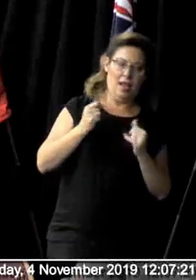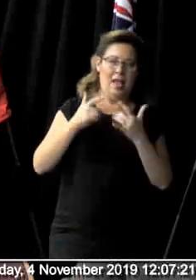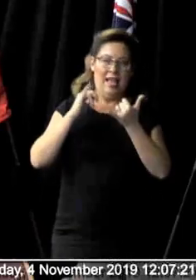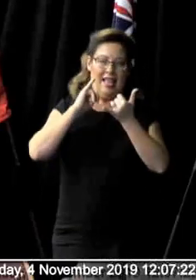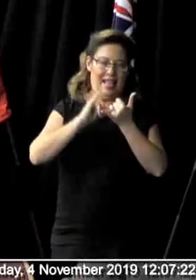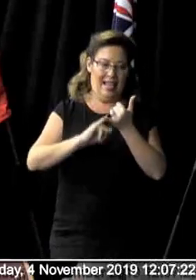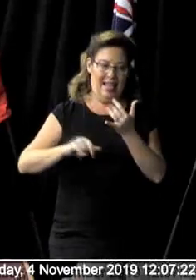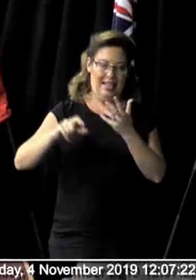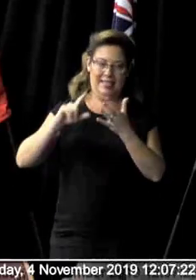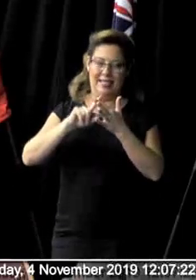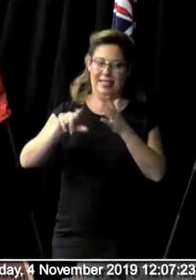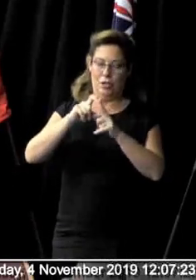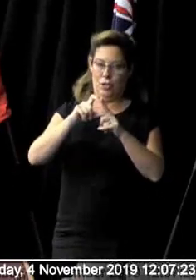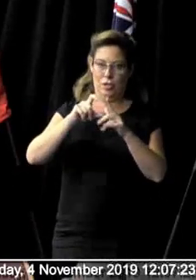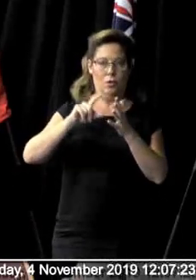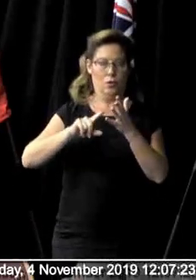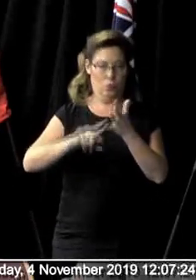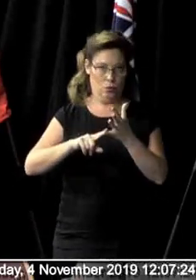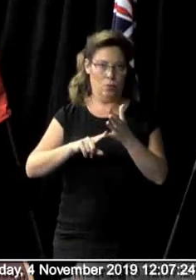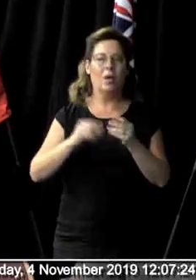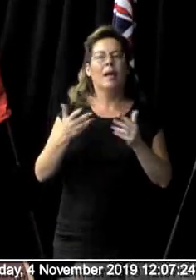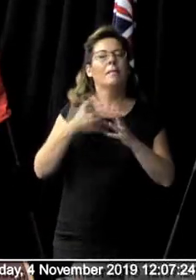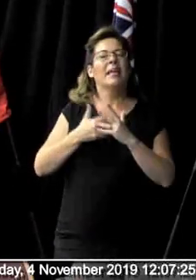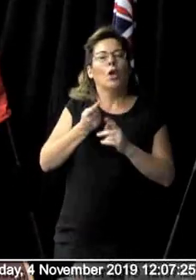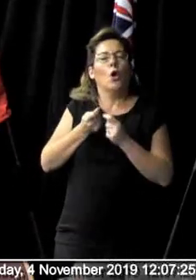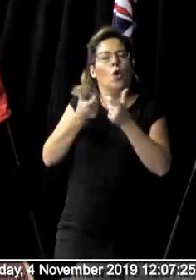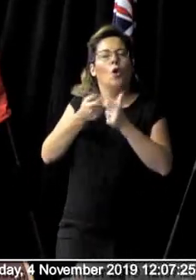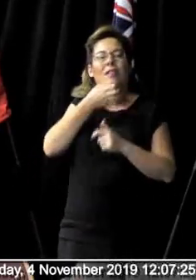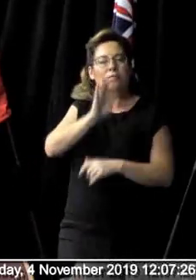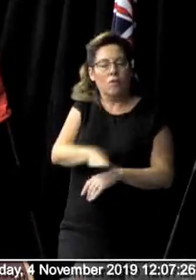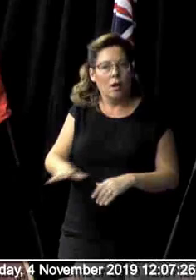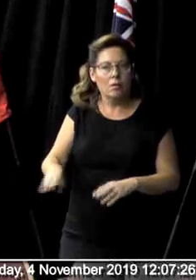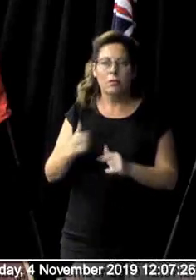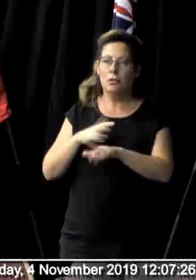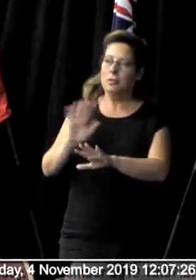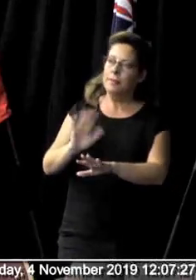She was only seven or eight months old at the time.